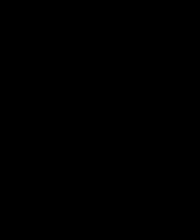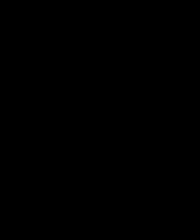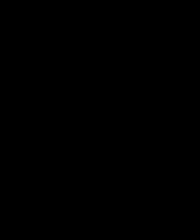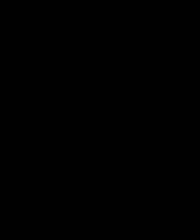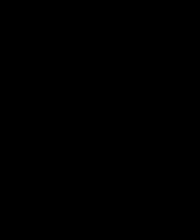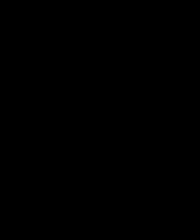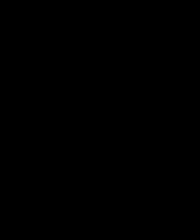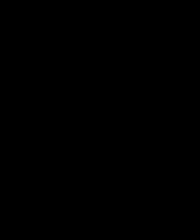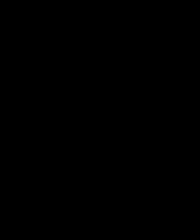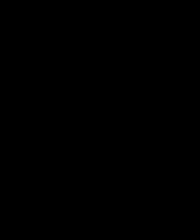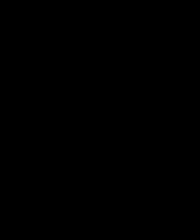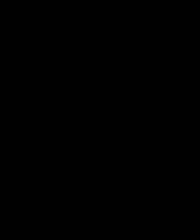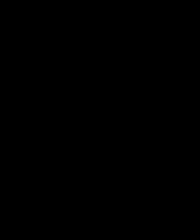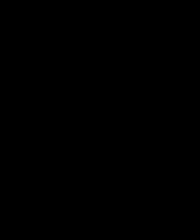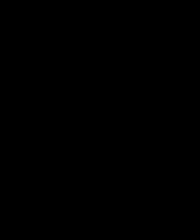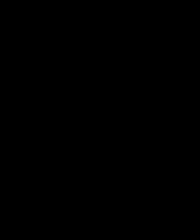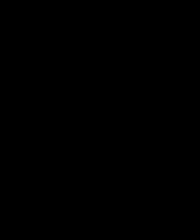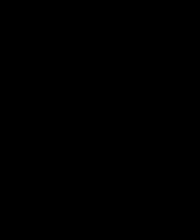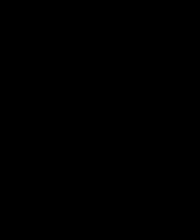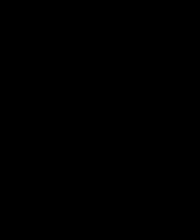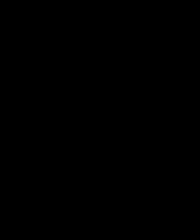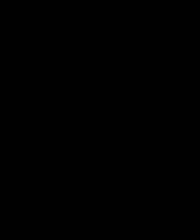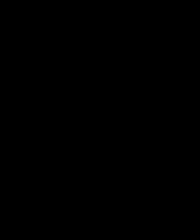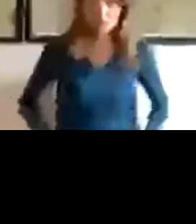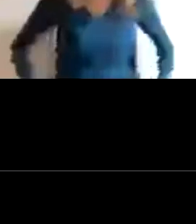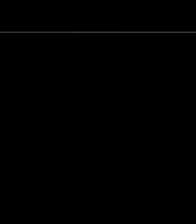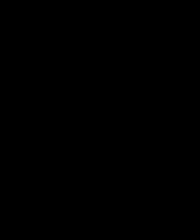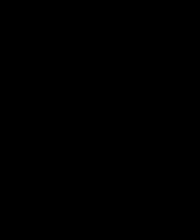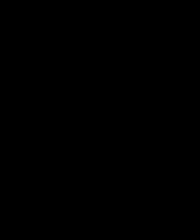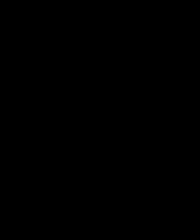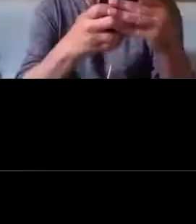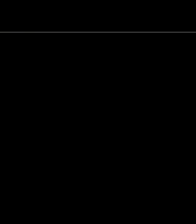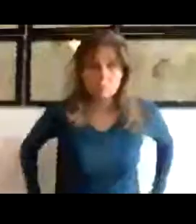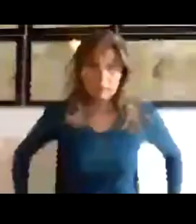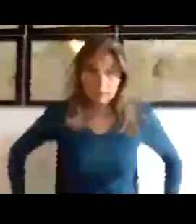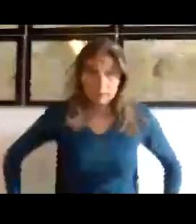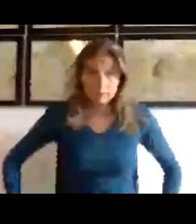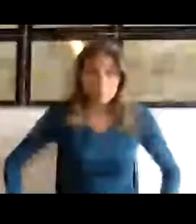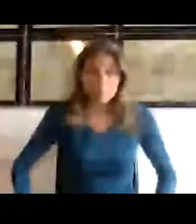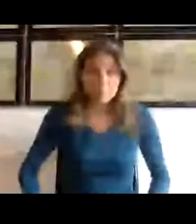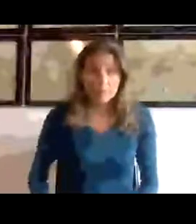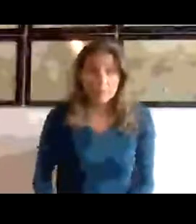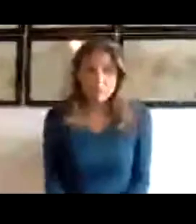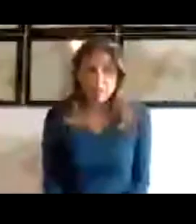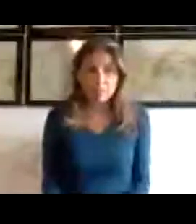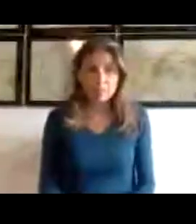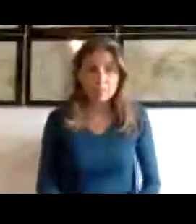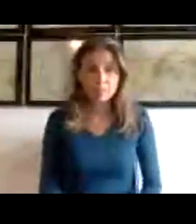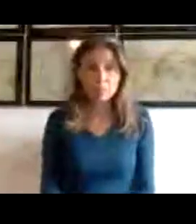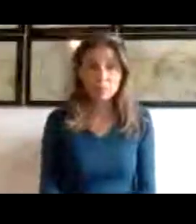back on video on the screen. Vibhu, I was going to ask you one more thing. I see Lissa now.